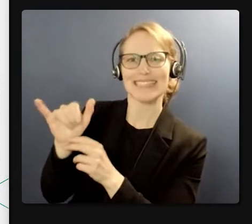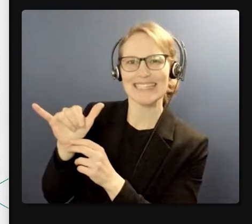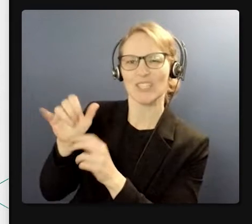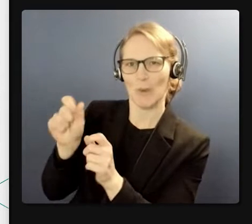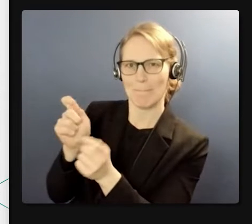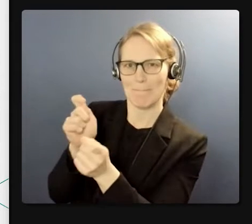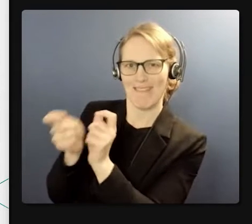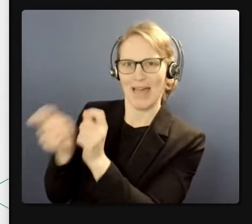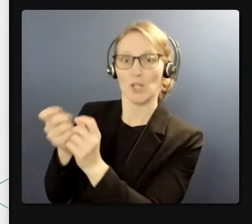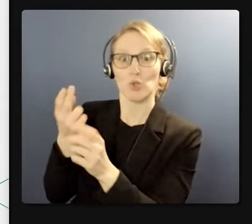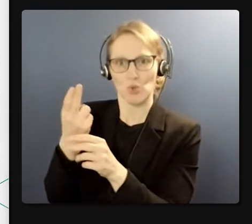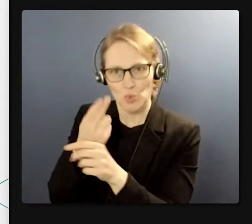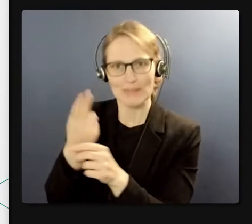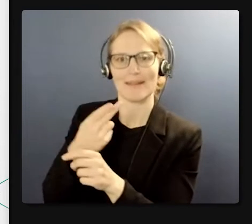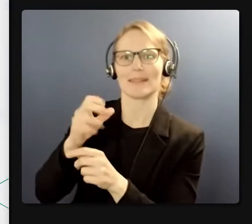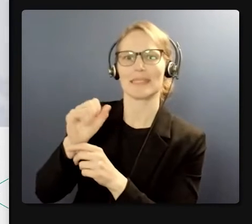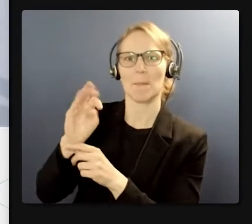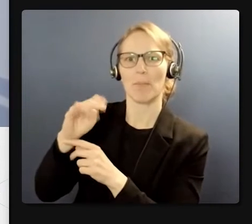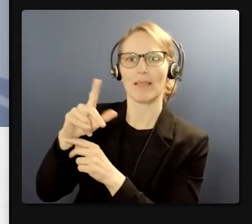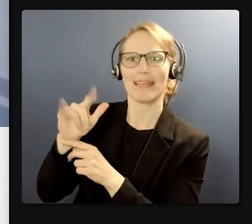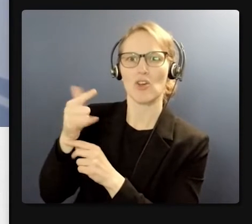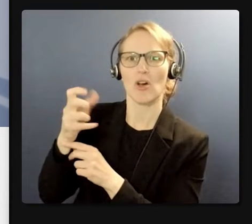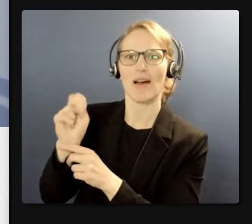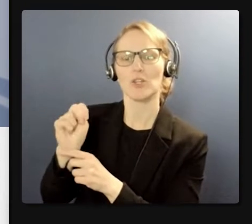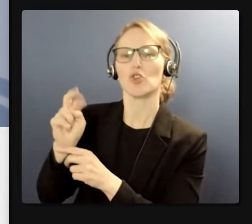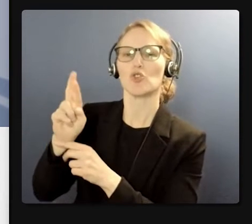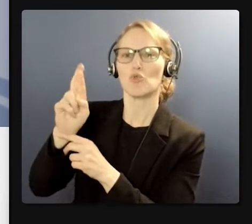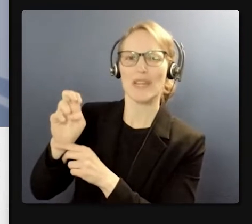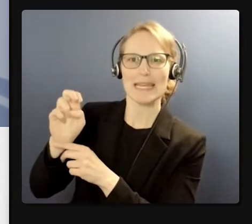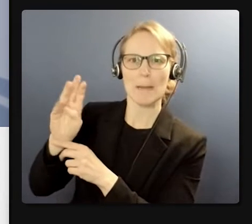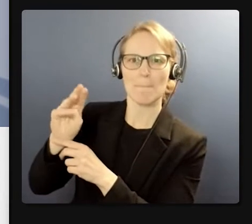But let's start by looking at what we did before.